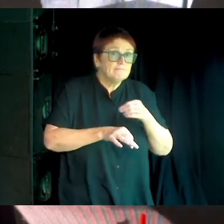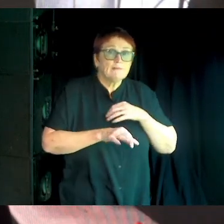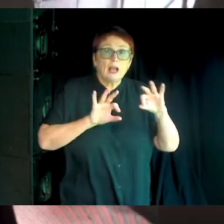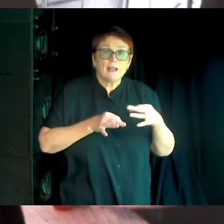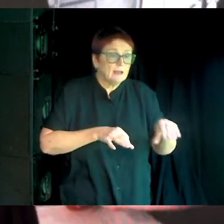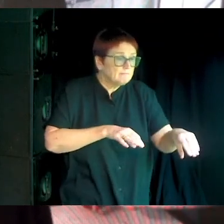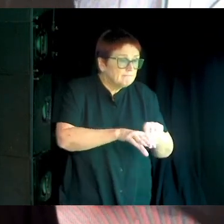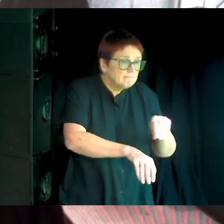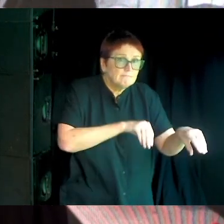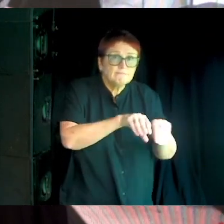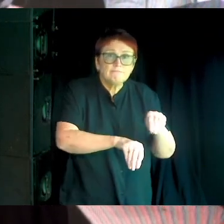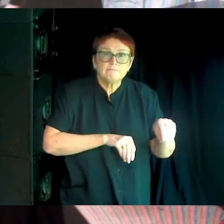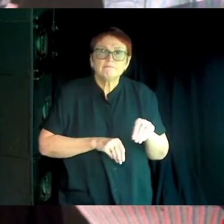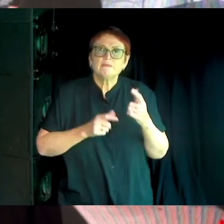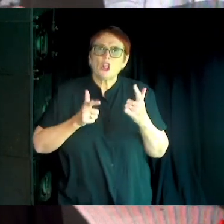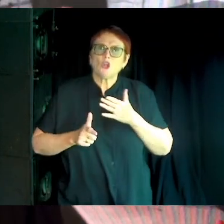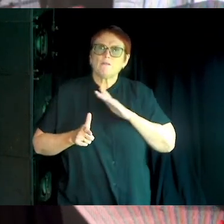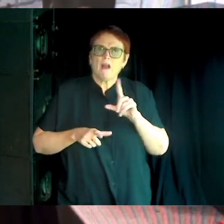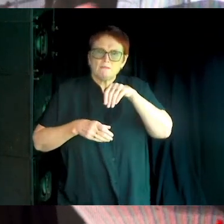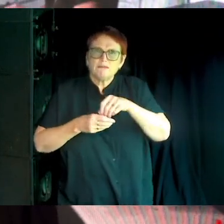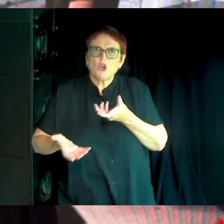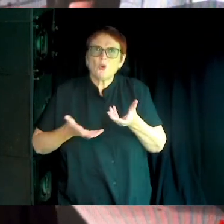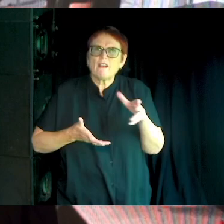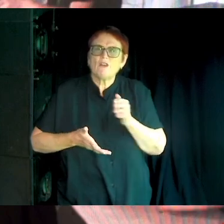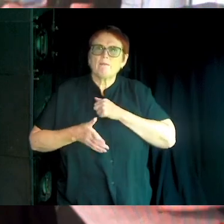my customer I get a lot of the ingredients from my garden so we have got curry leaves